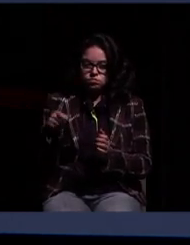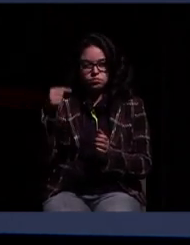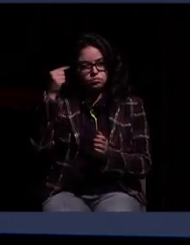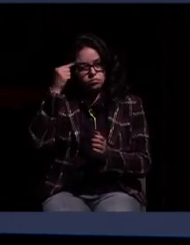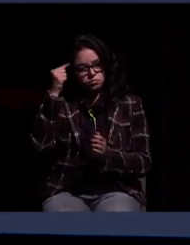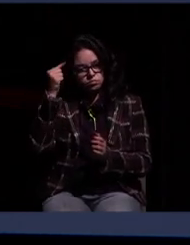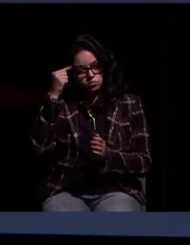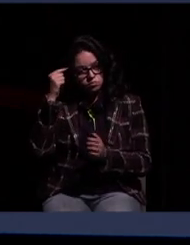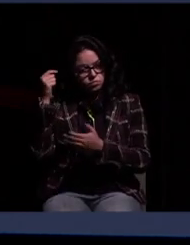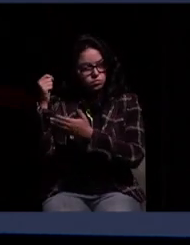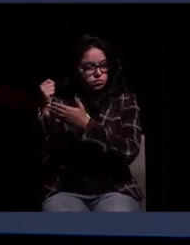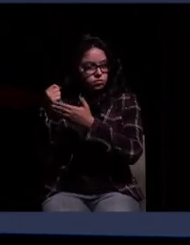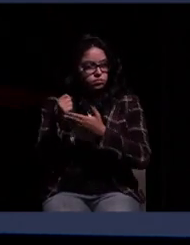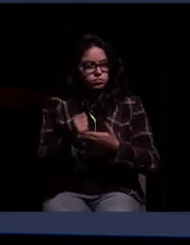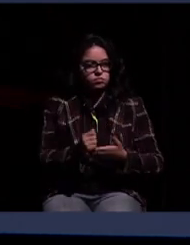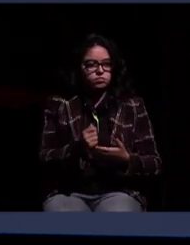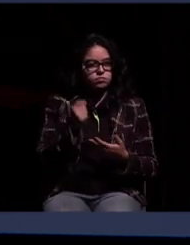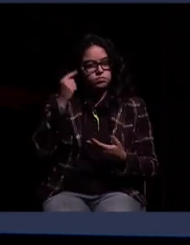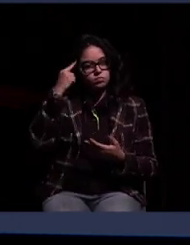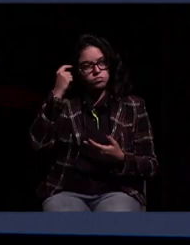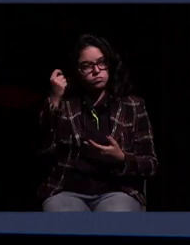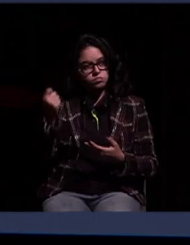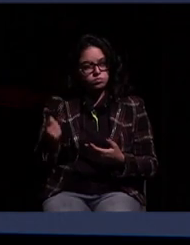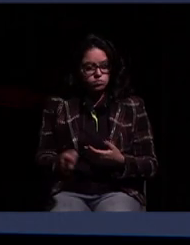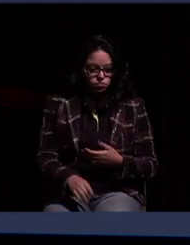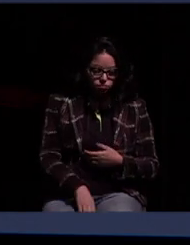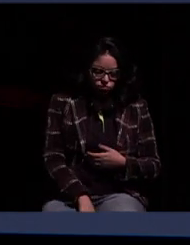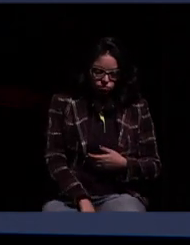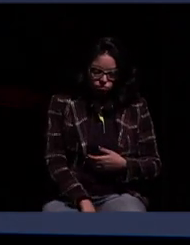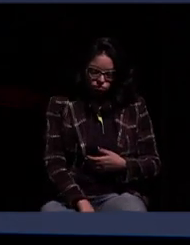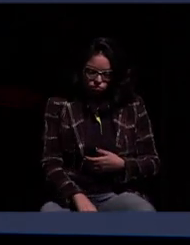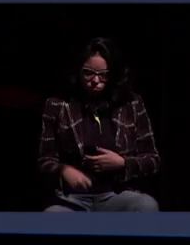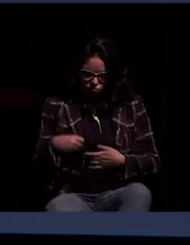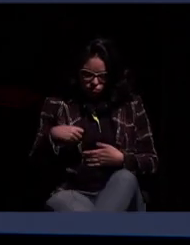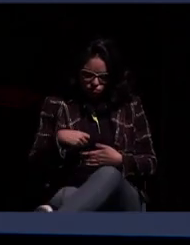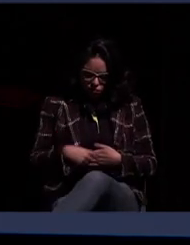and coming up with ideas. I keep wondering